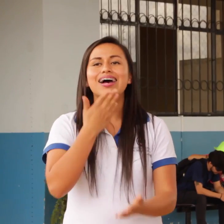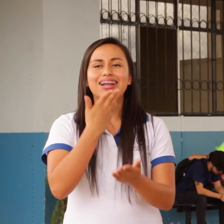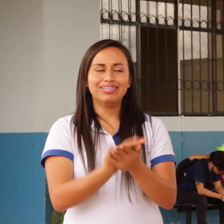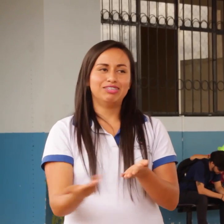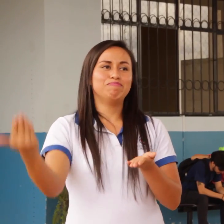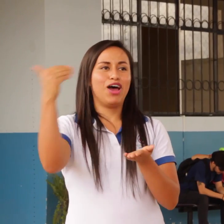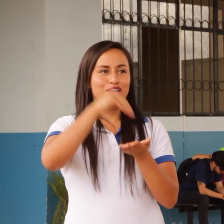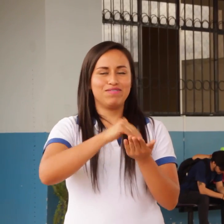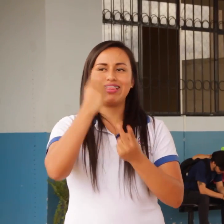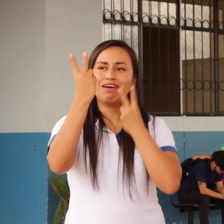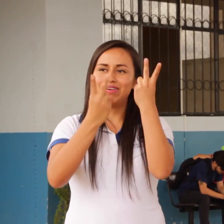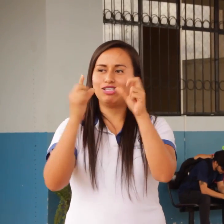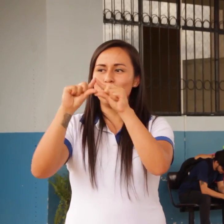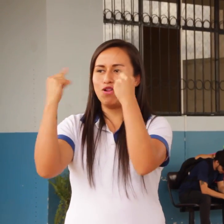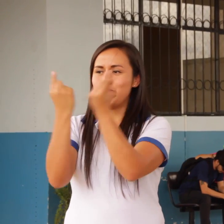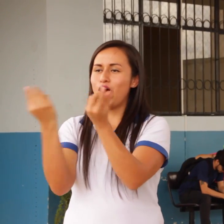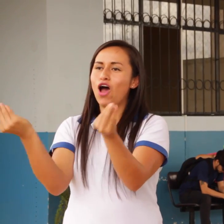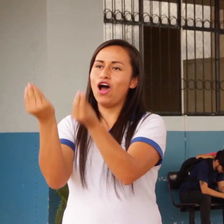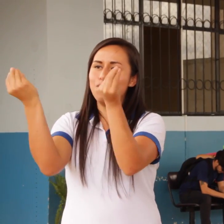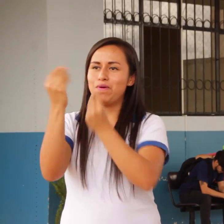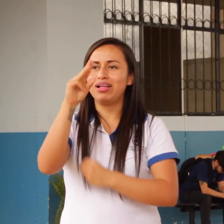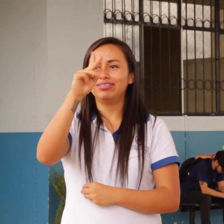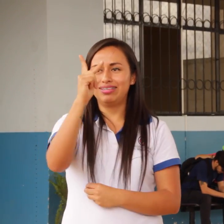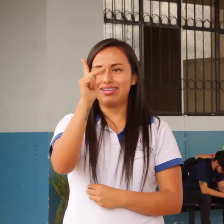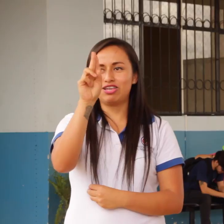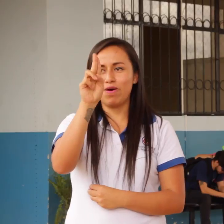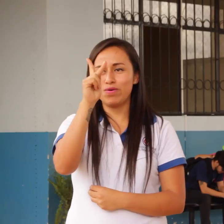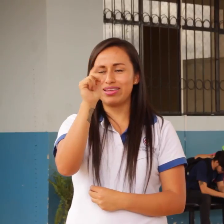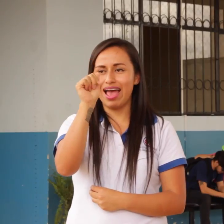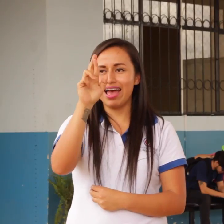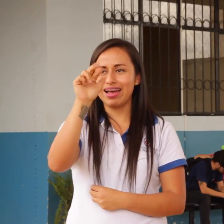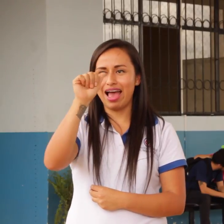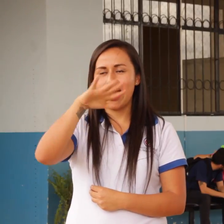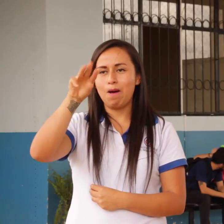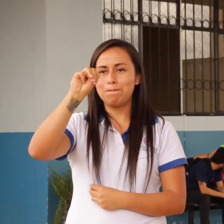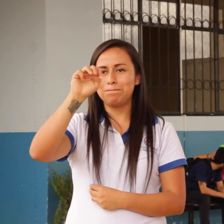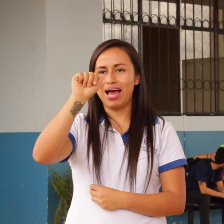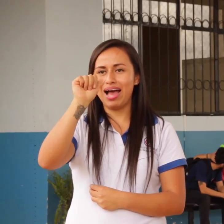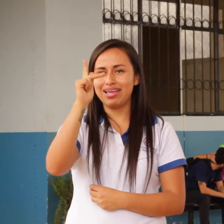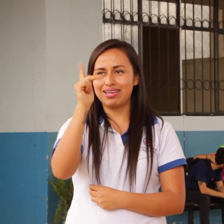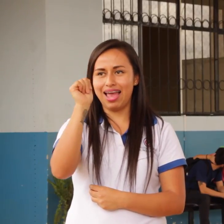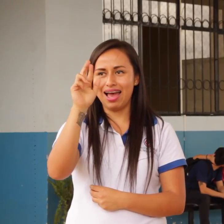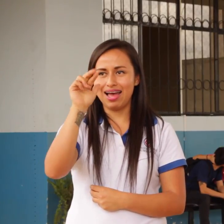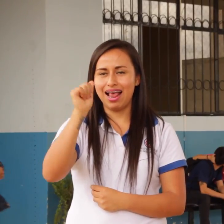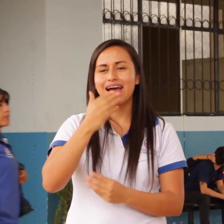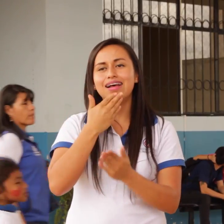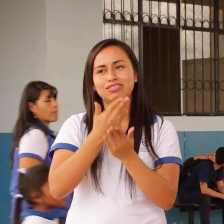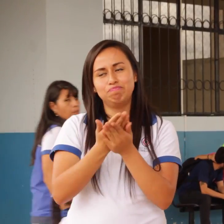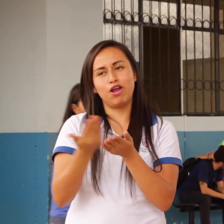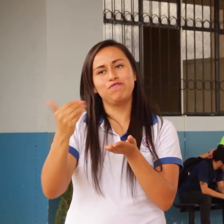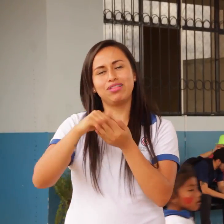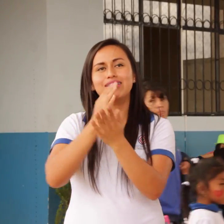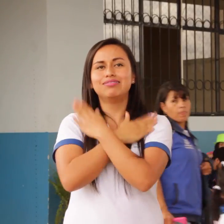Thanks for the visit to the youth group and I say 'Hi' to the youth of Kukara Makara.